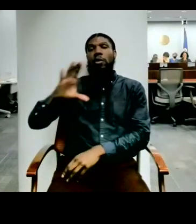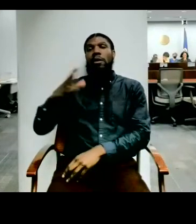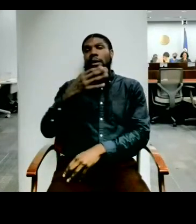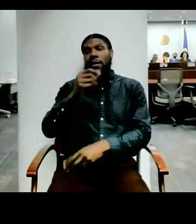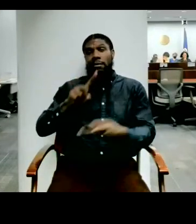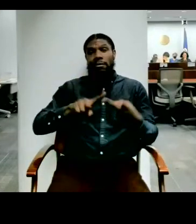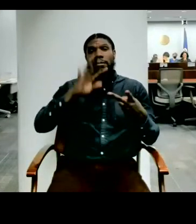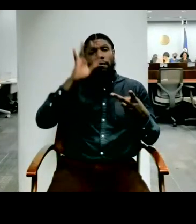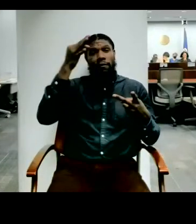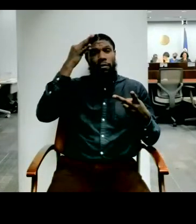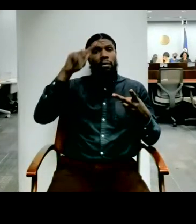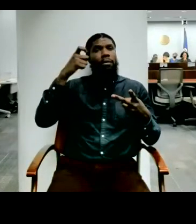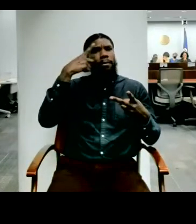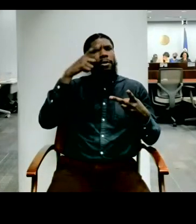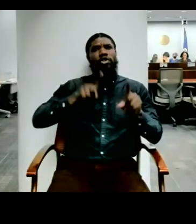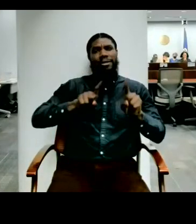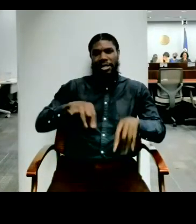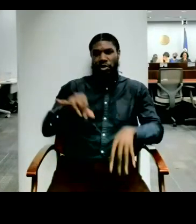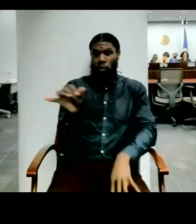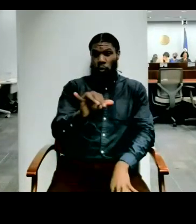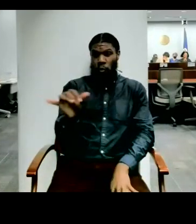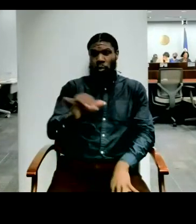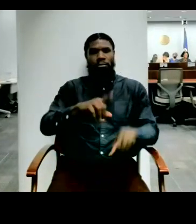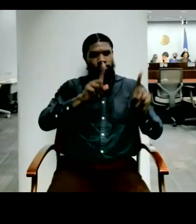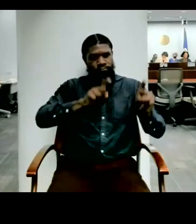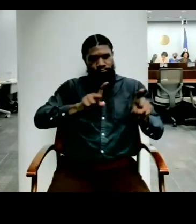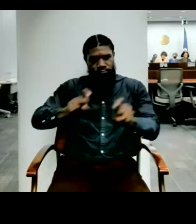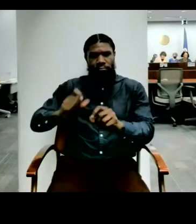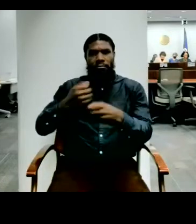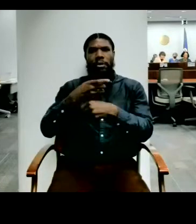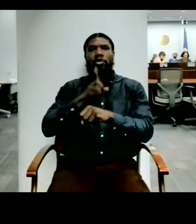should test them as well to um provide the basis for enforcement.